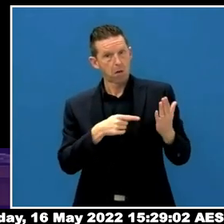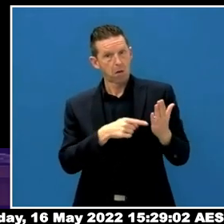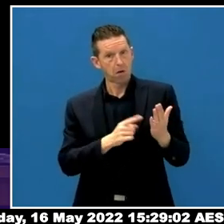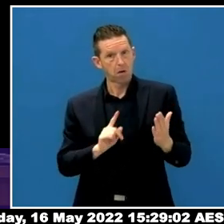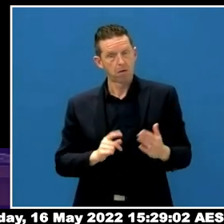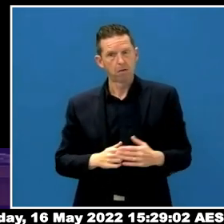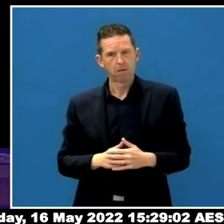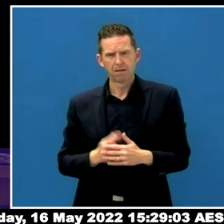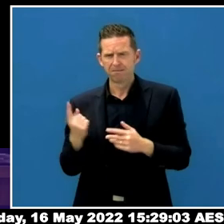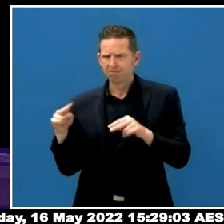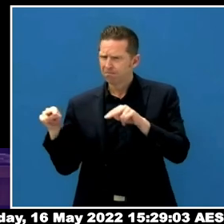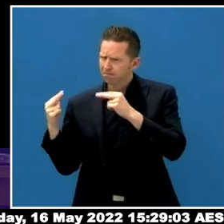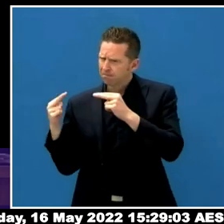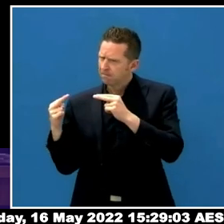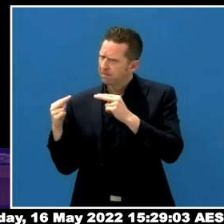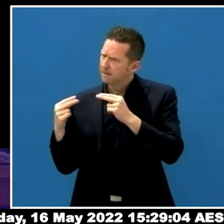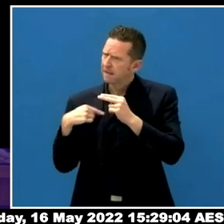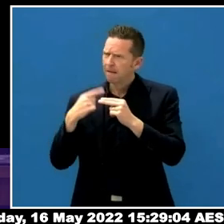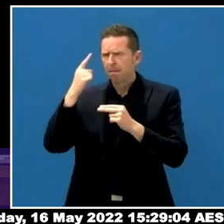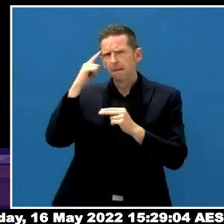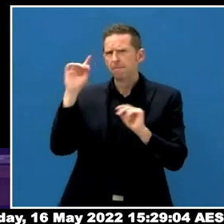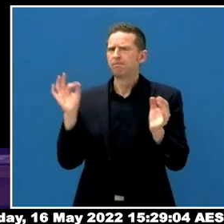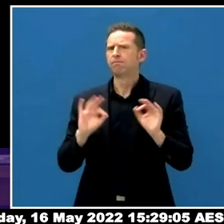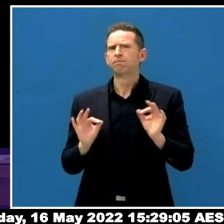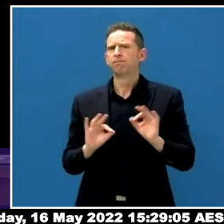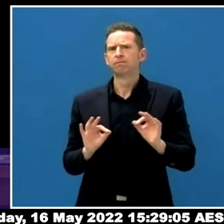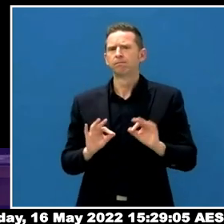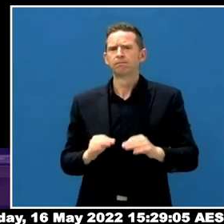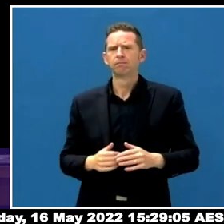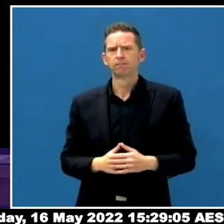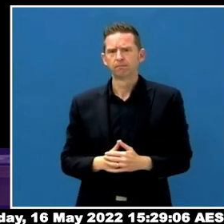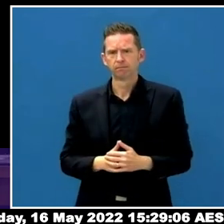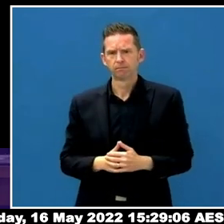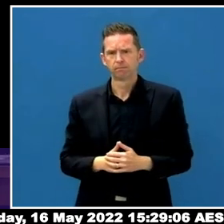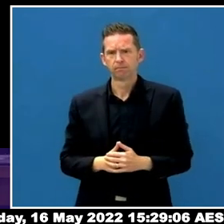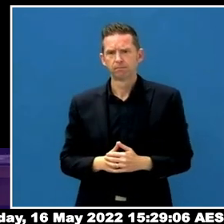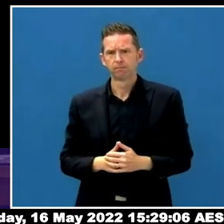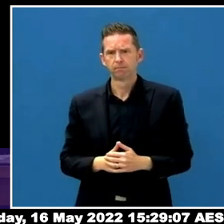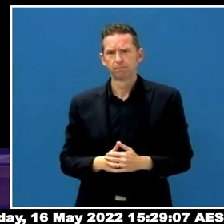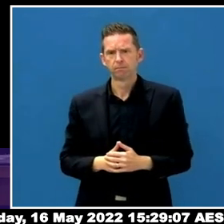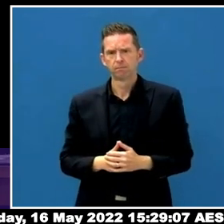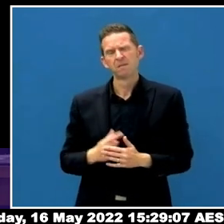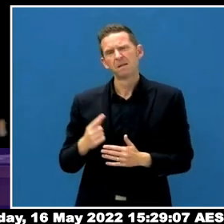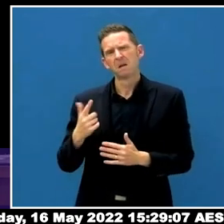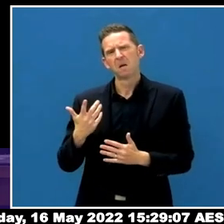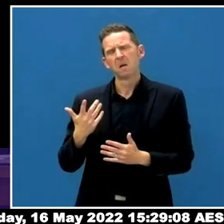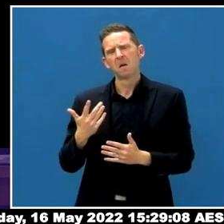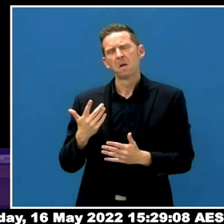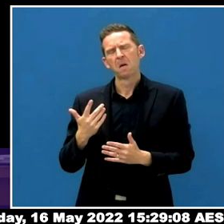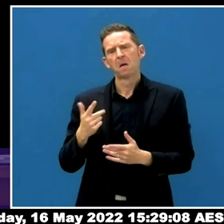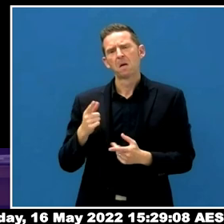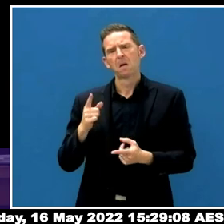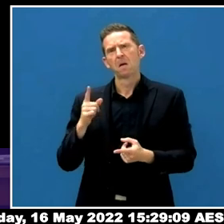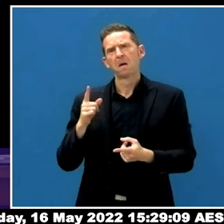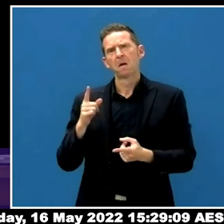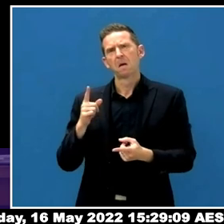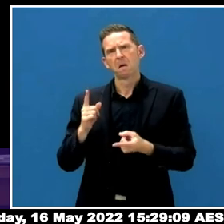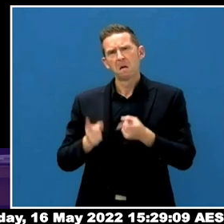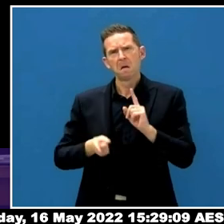I don't think so because - maybe every now and again, but I don't think so because we just didn't have the funding.